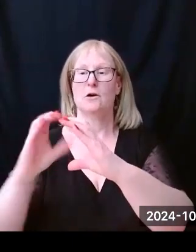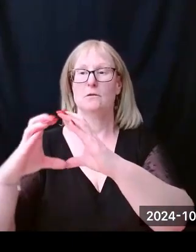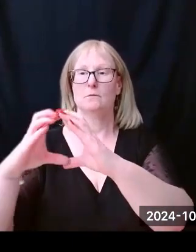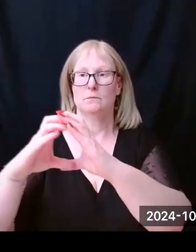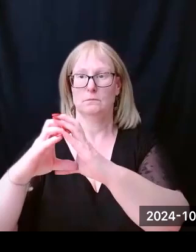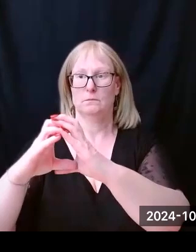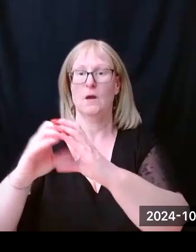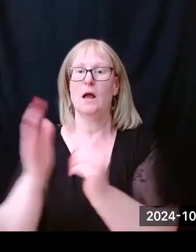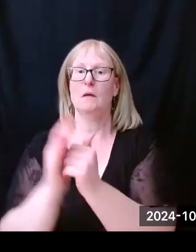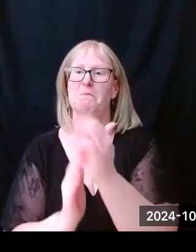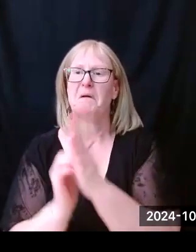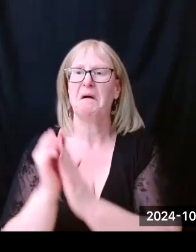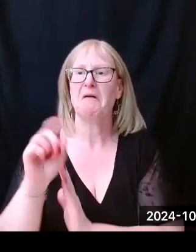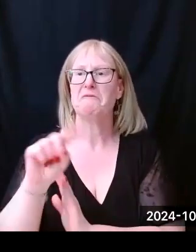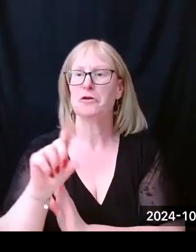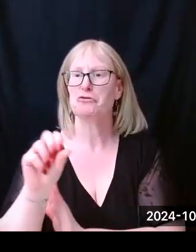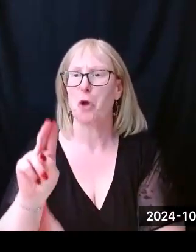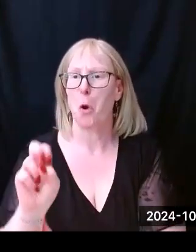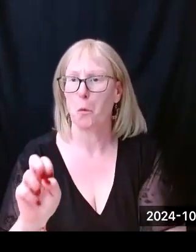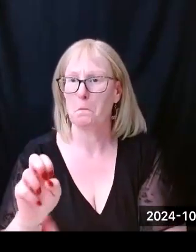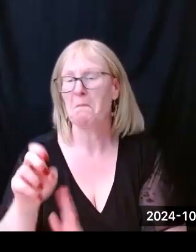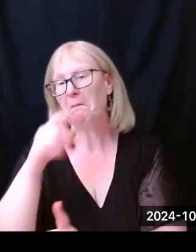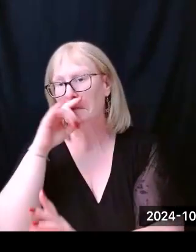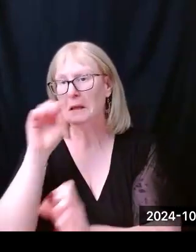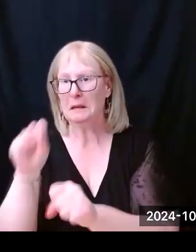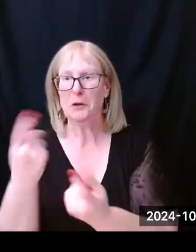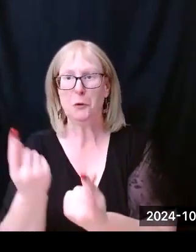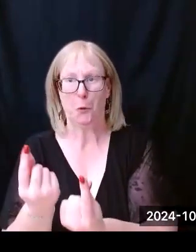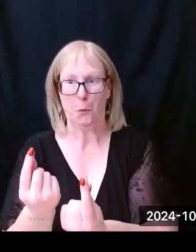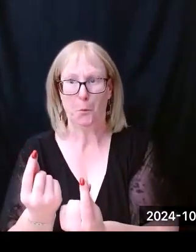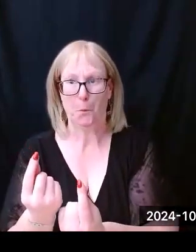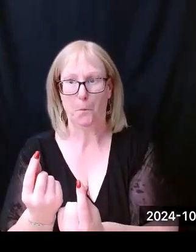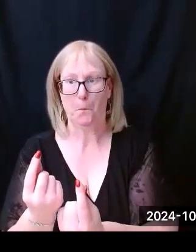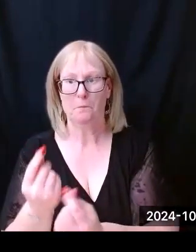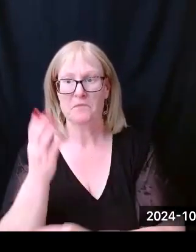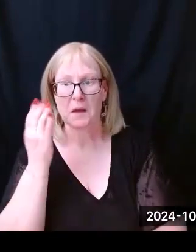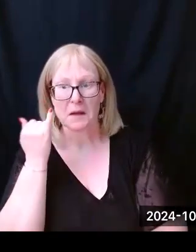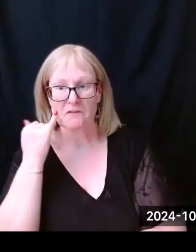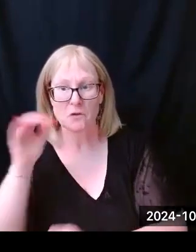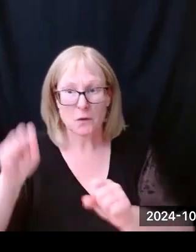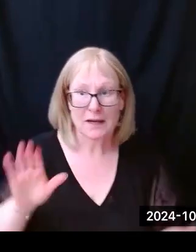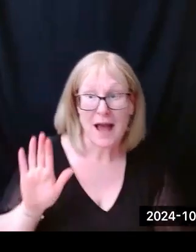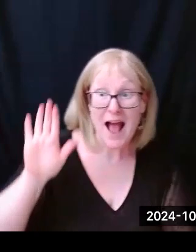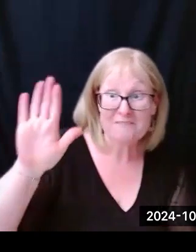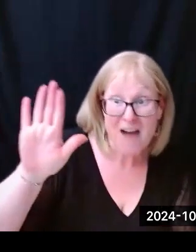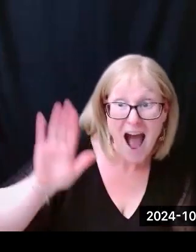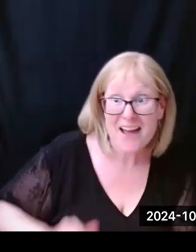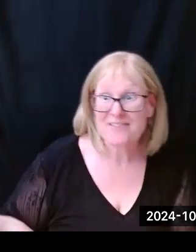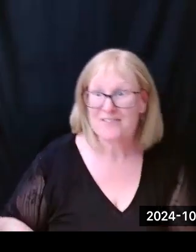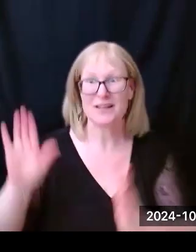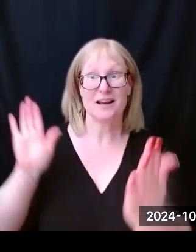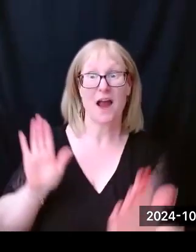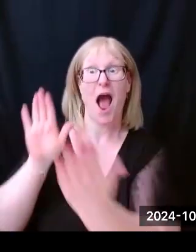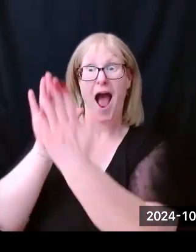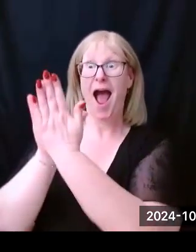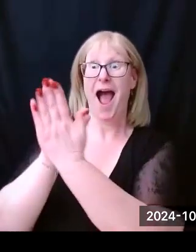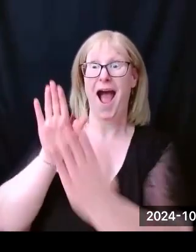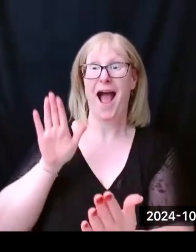That's what a child can already do. Like if we're like, hey buddy, can you give me a high five? They're like, boom, I know how to give you a high five, I can do that.